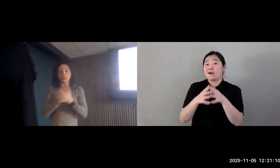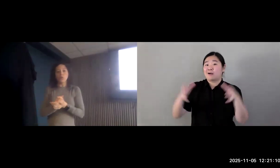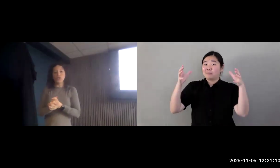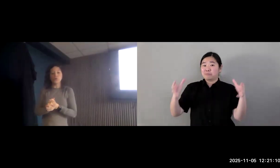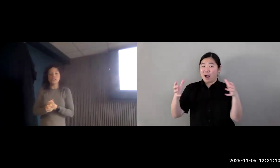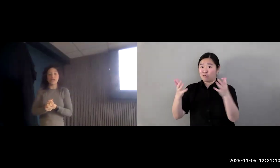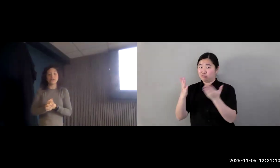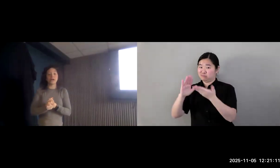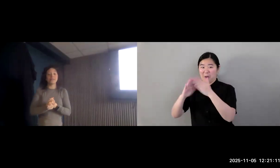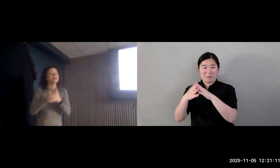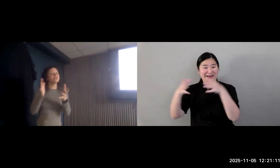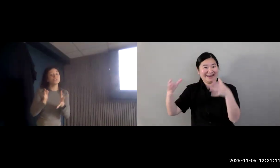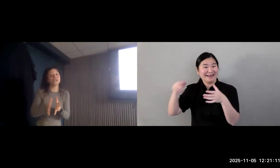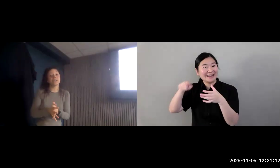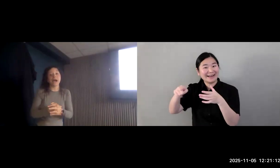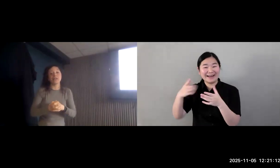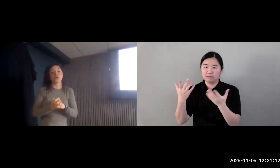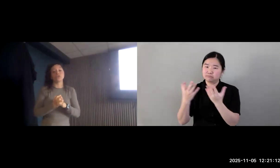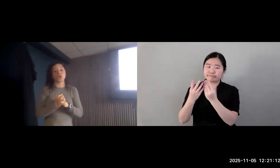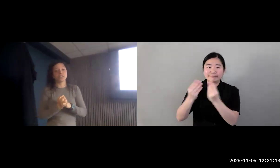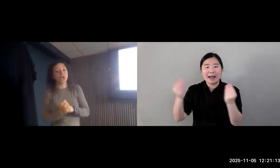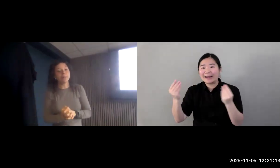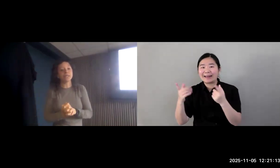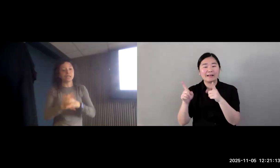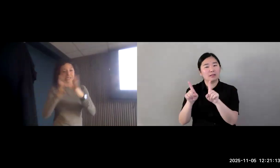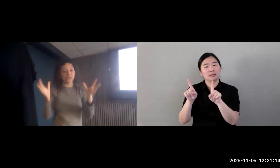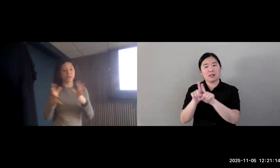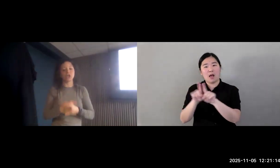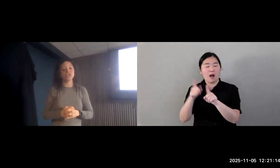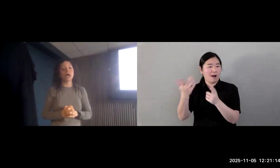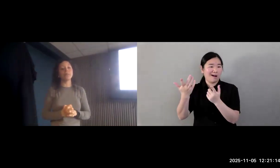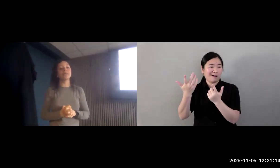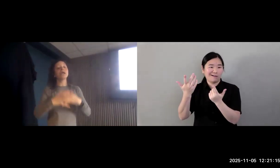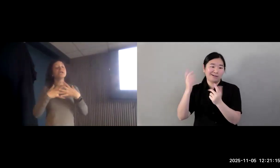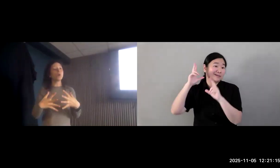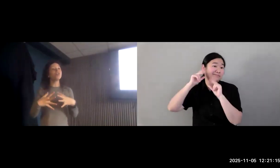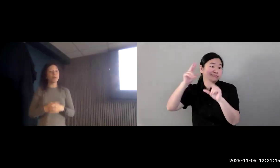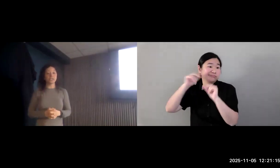we used a narrative retelling task of Charlie Chaplin, a scene by Charlie Chaplin.